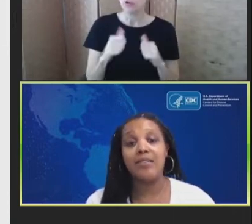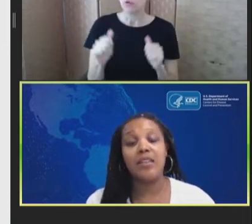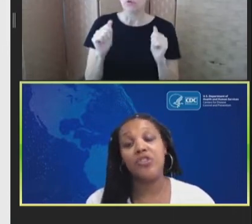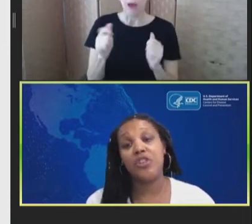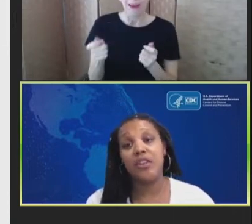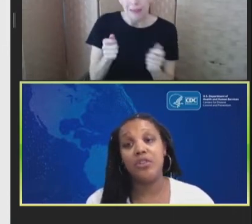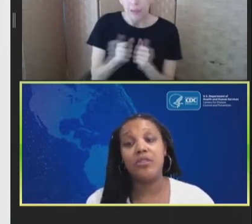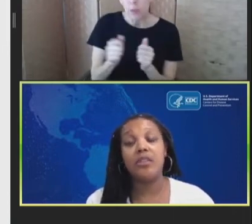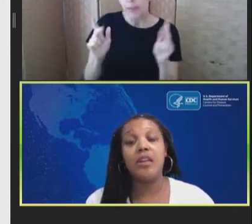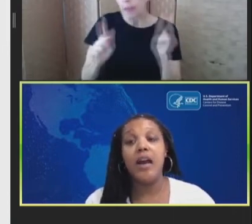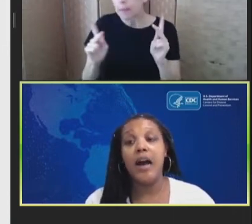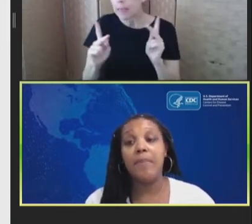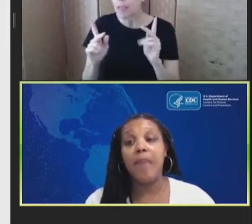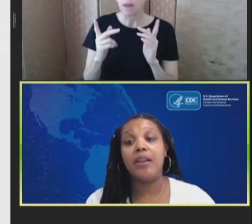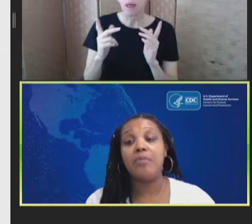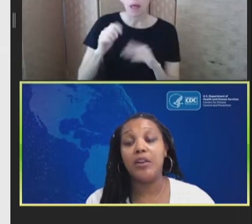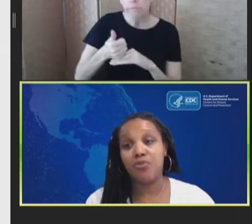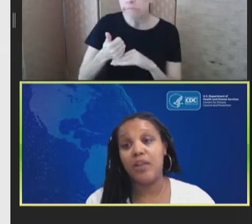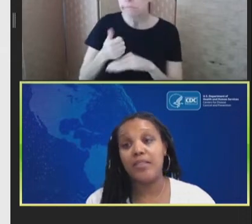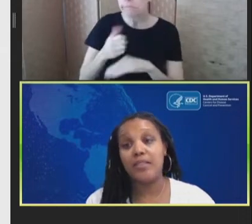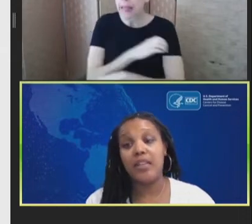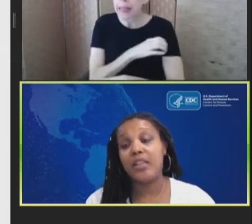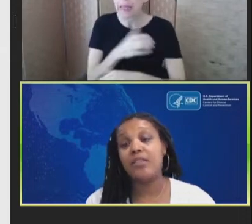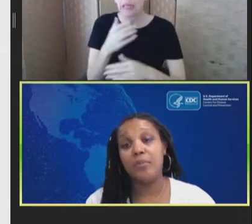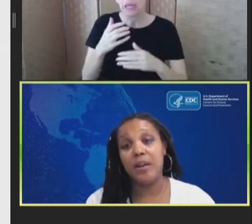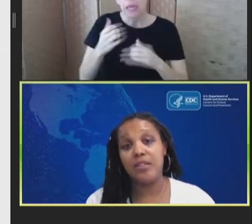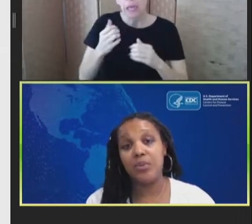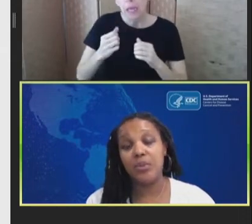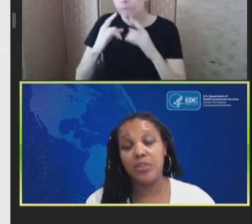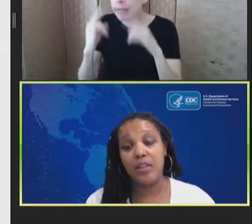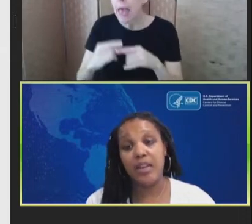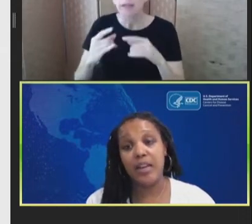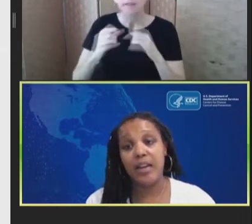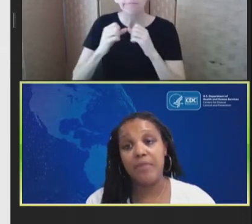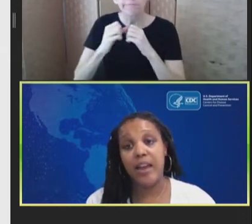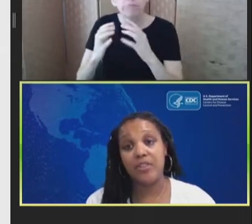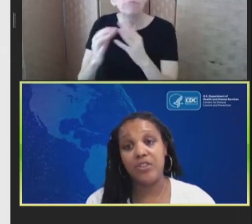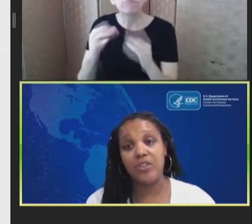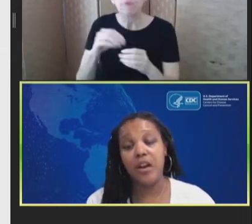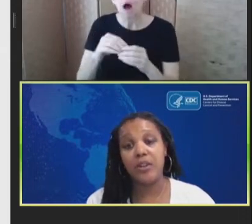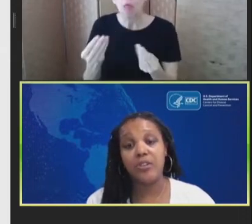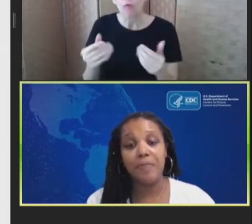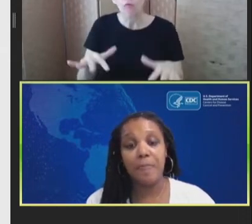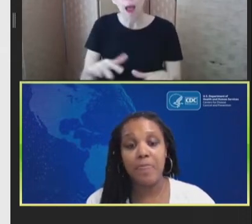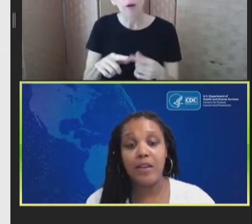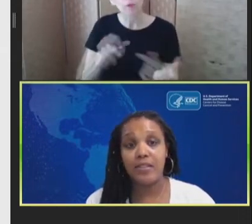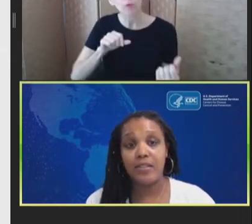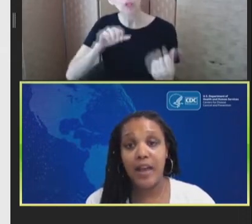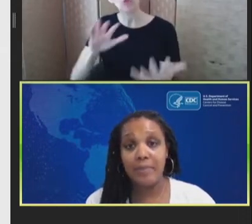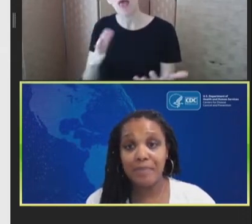these changes and address any disparities that we were seeing in vaccination coverage. Next slide.